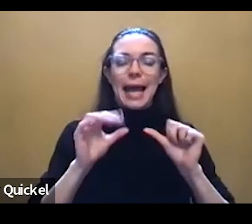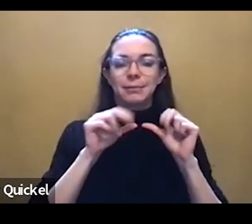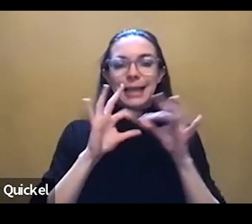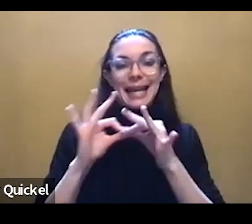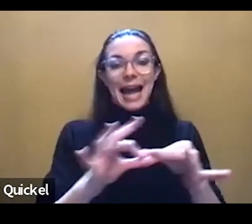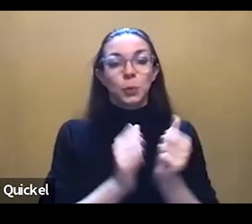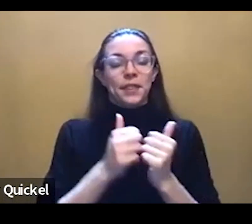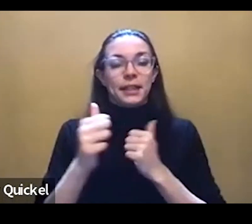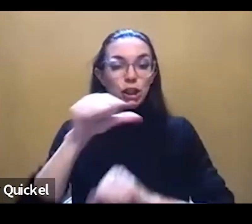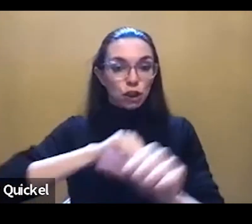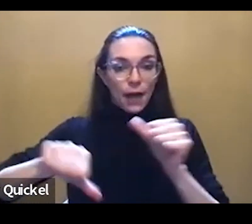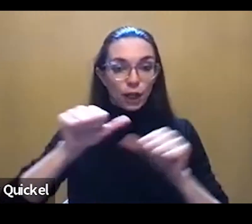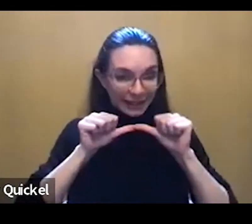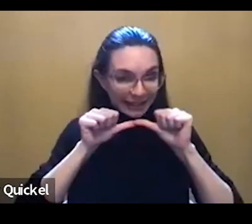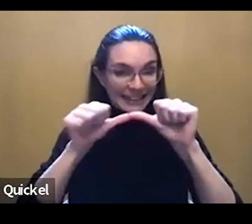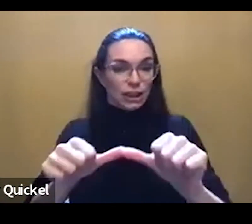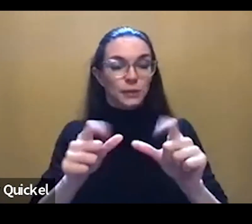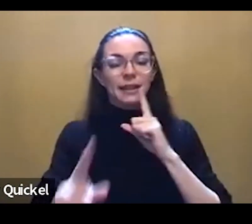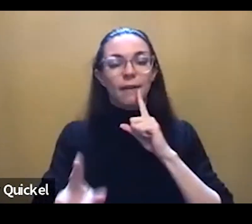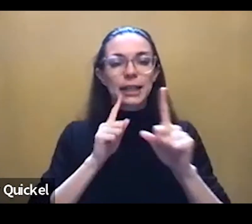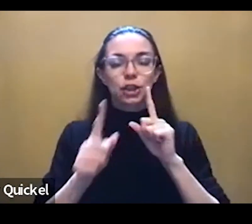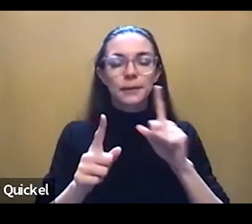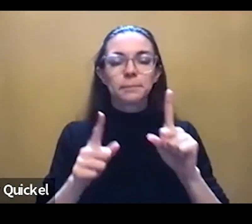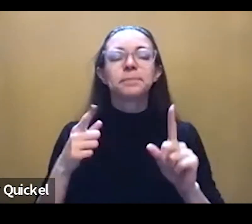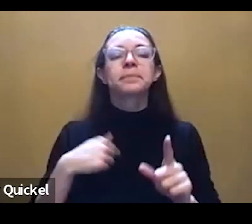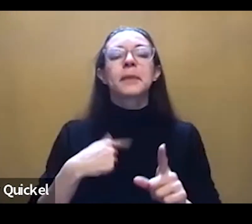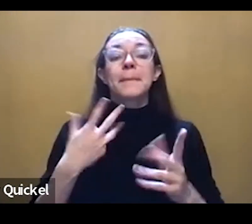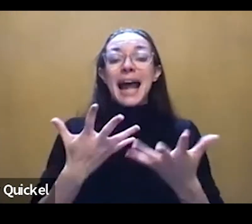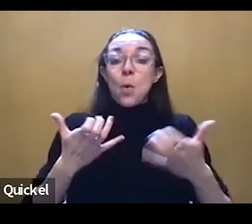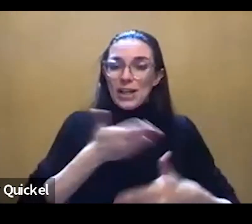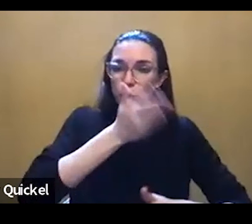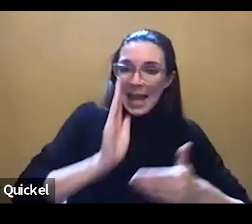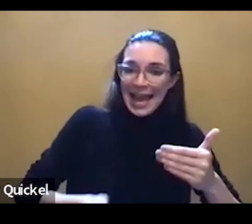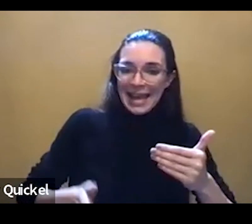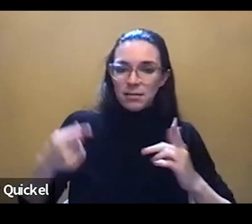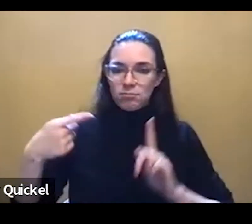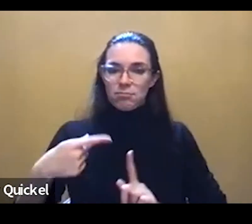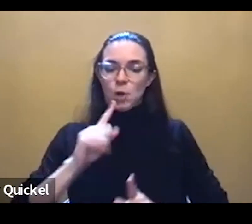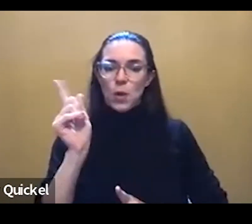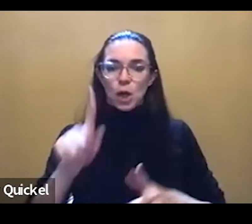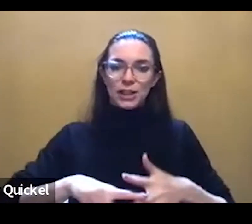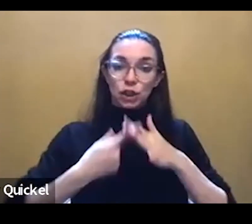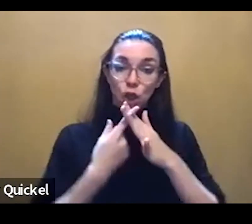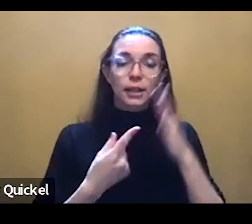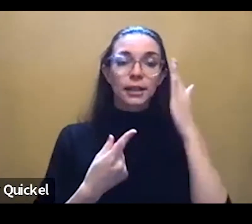continue this conversation. I really did want to kind of end where we started with Michael, based upon your